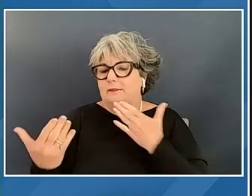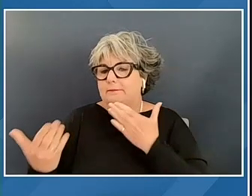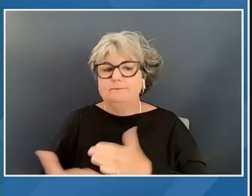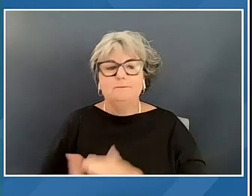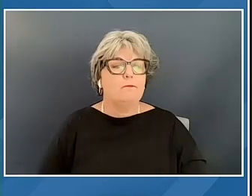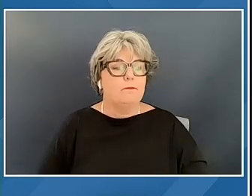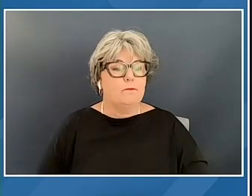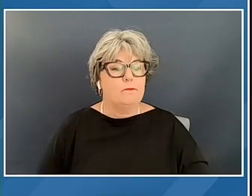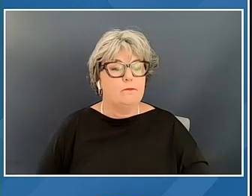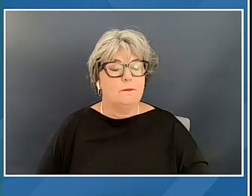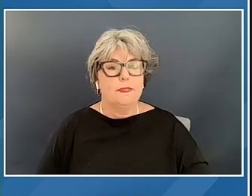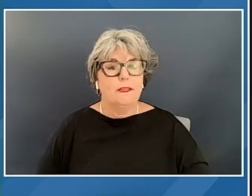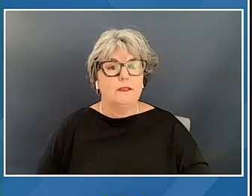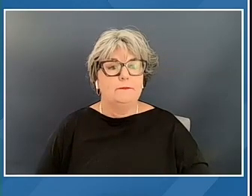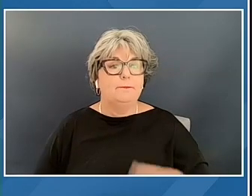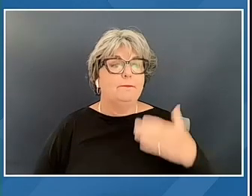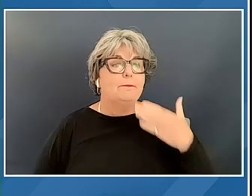Thank you, John. Appreciate it. Lane?